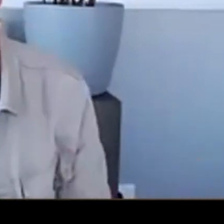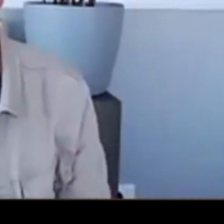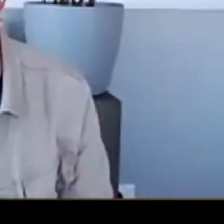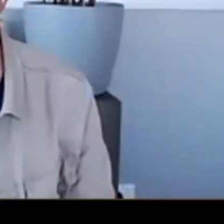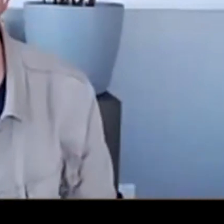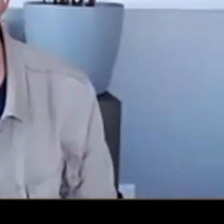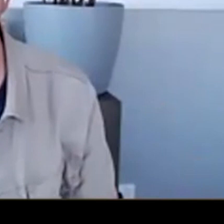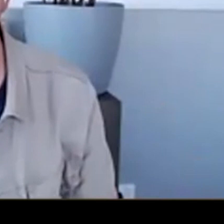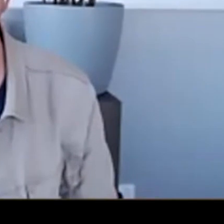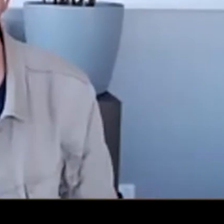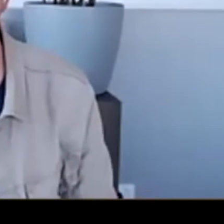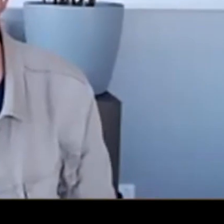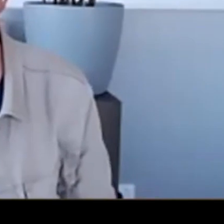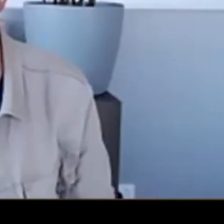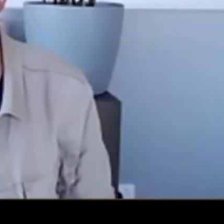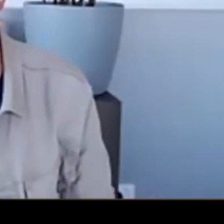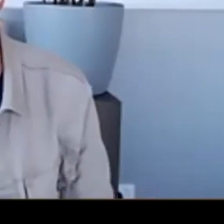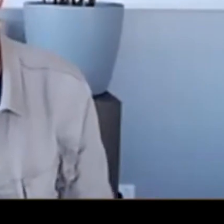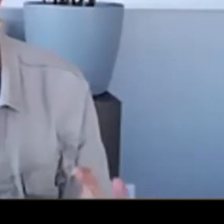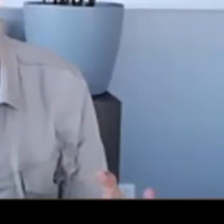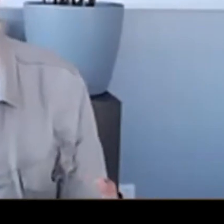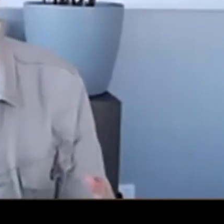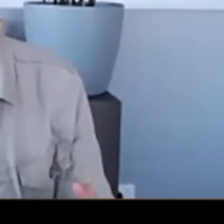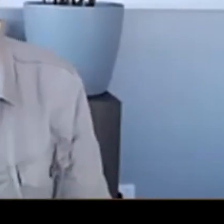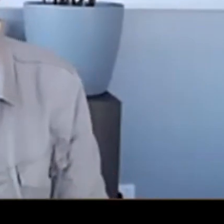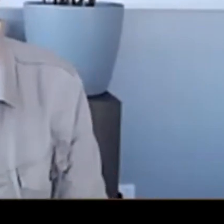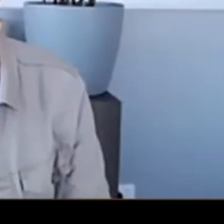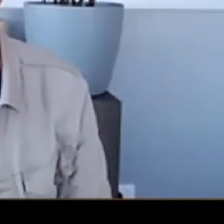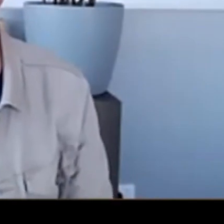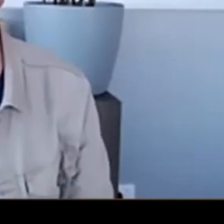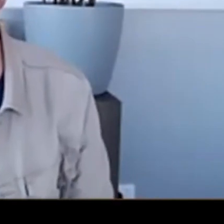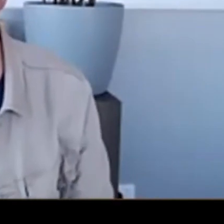our Elders past and present from there. I also want to acknowledge that we stand on